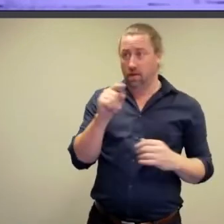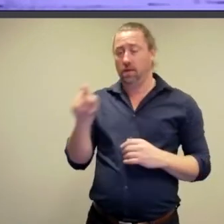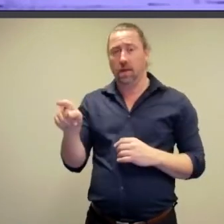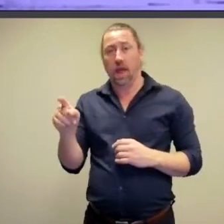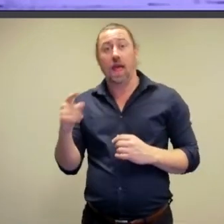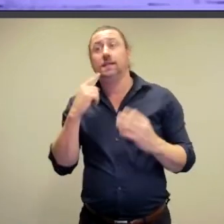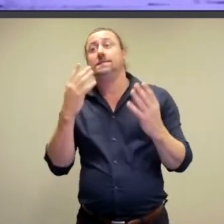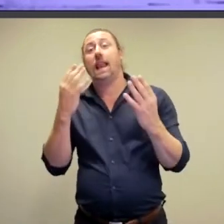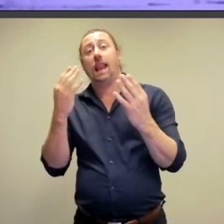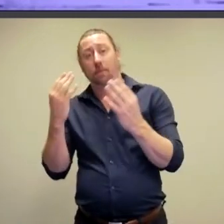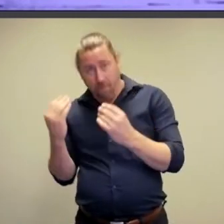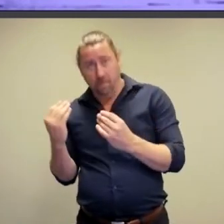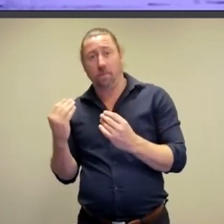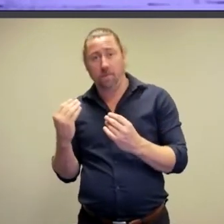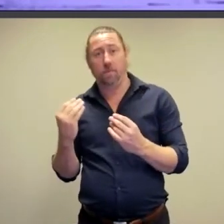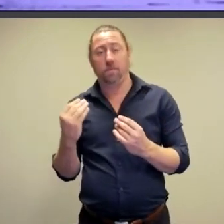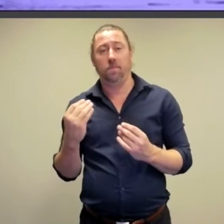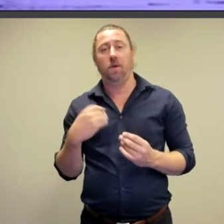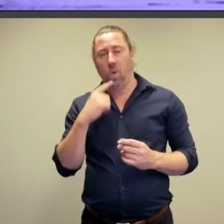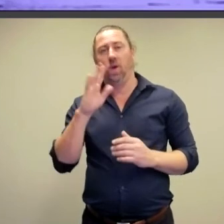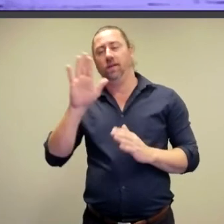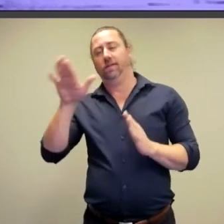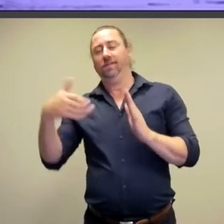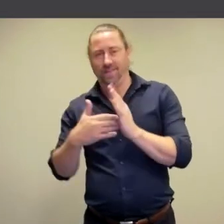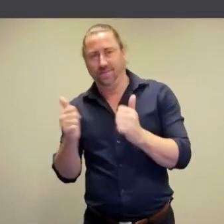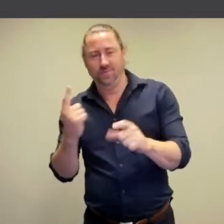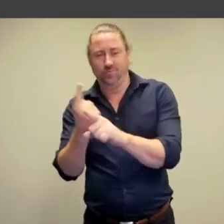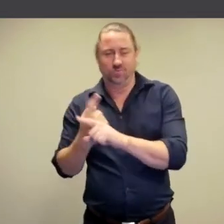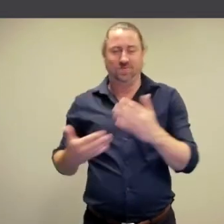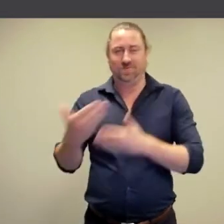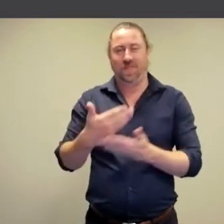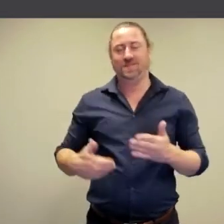we're going to end this morning's discussion.